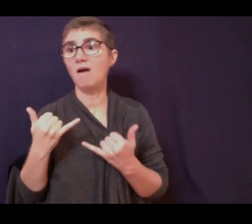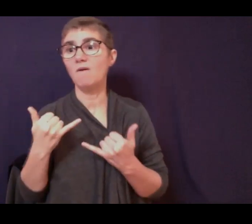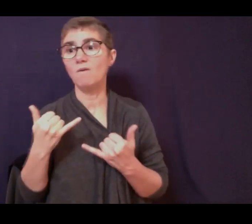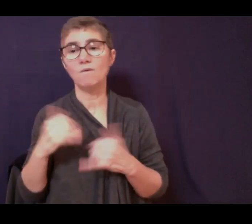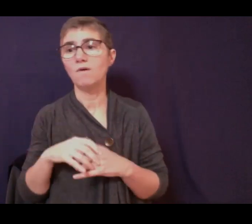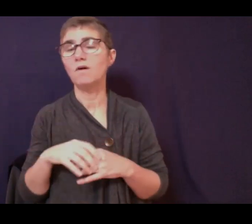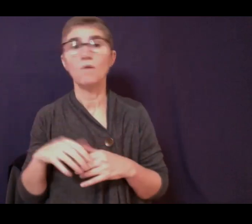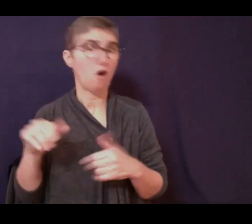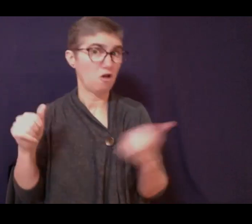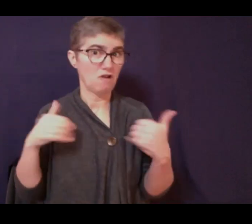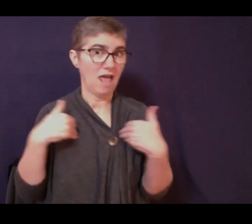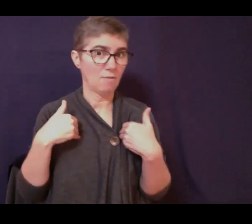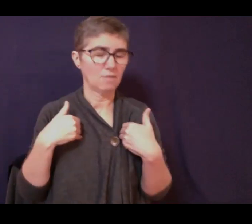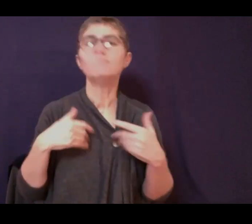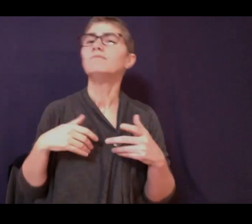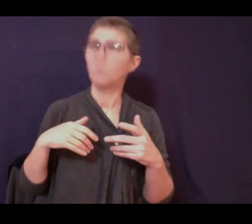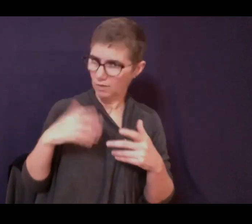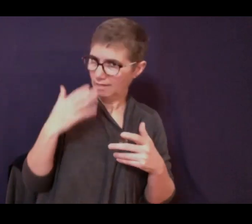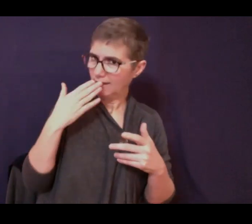definition of service animal in the other parts